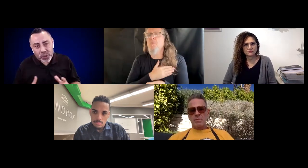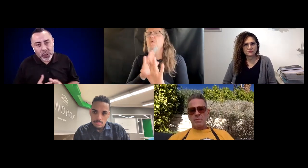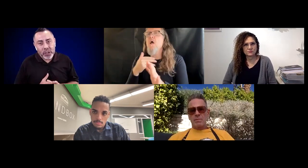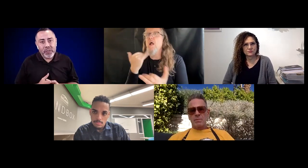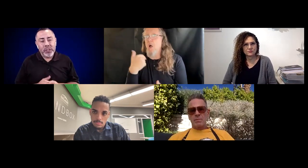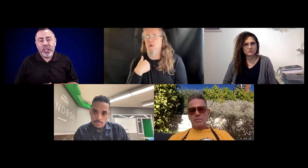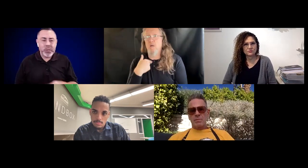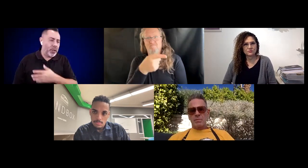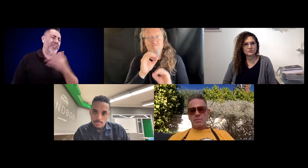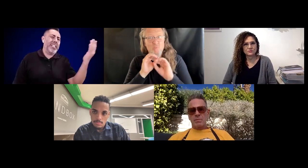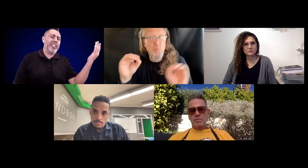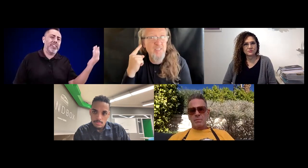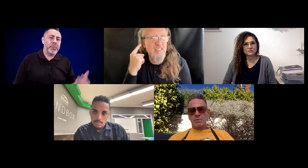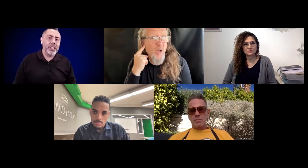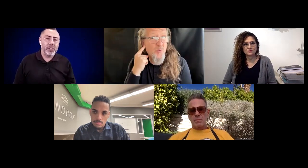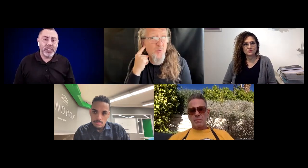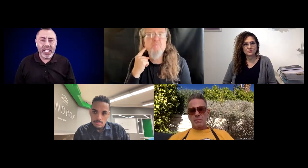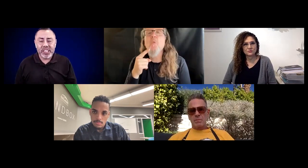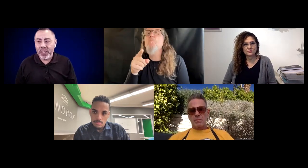I'm sure everyone here is familiar with the national Anthem.